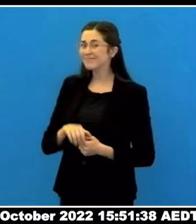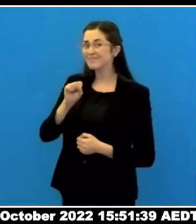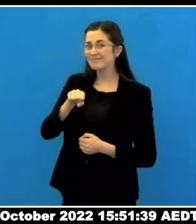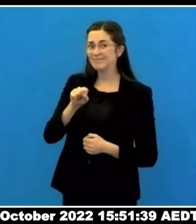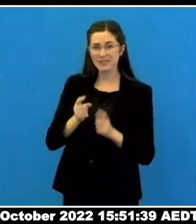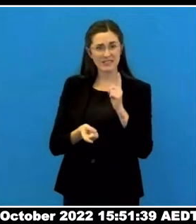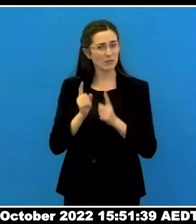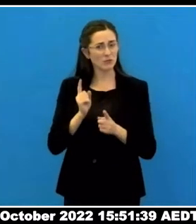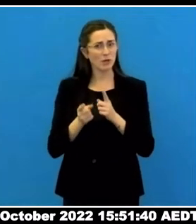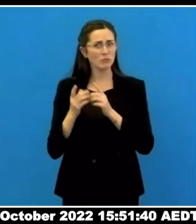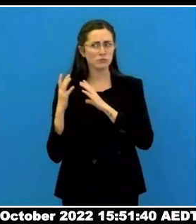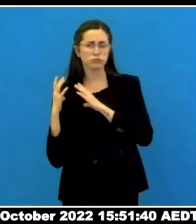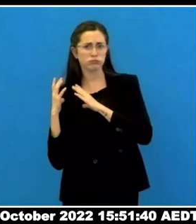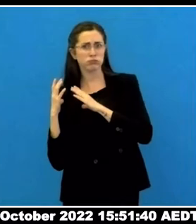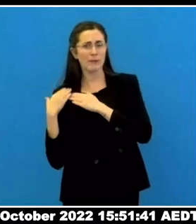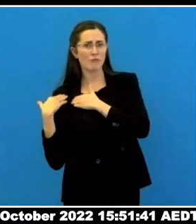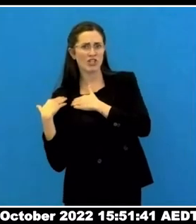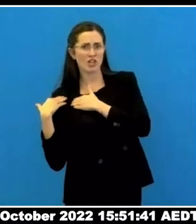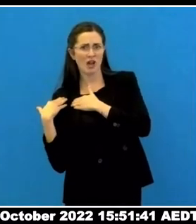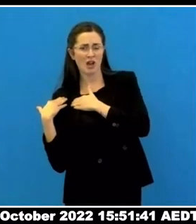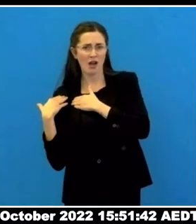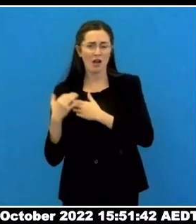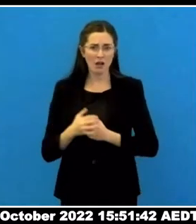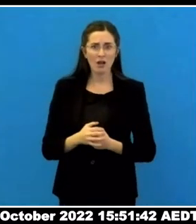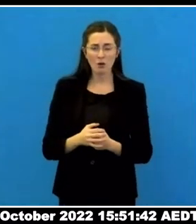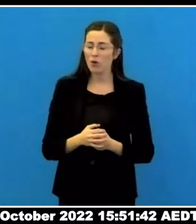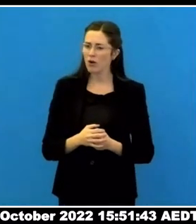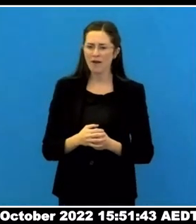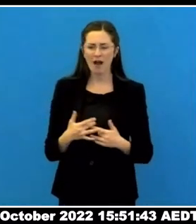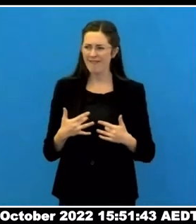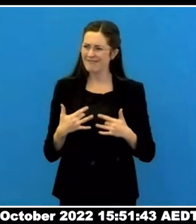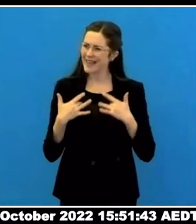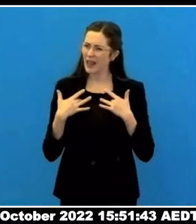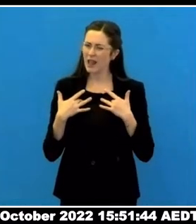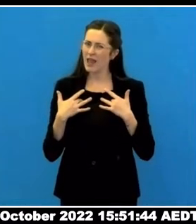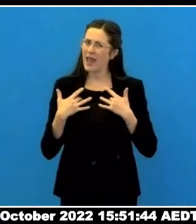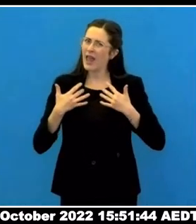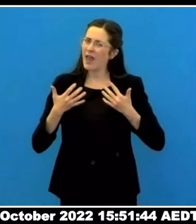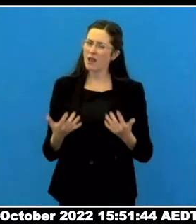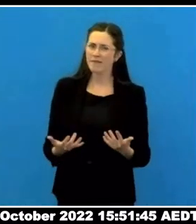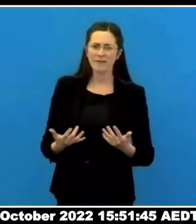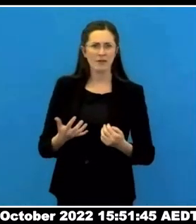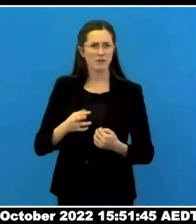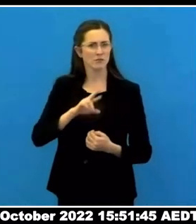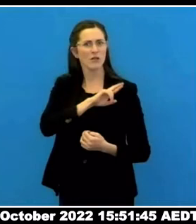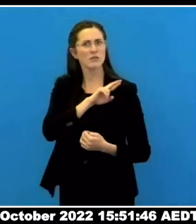It's it's, like, very heavy, responsible and sometimes you feel